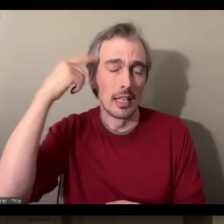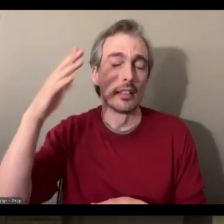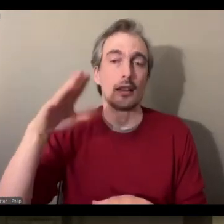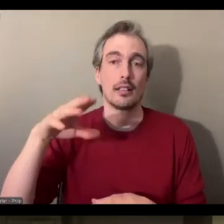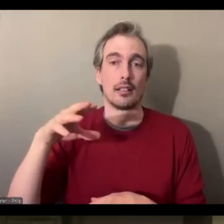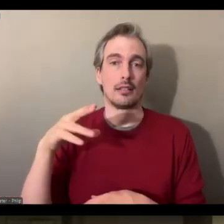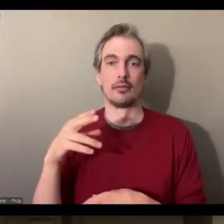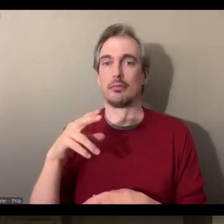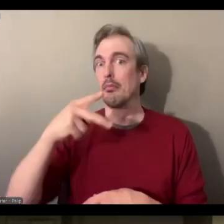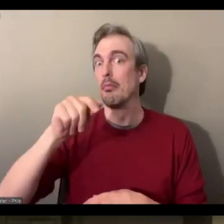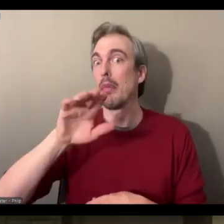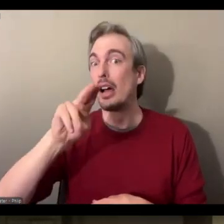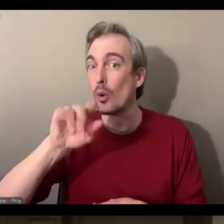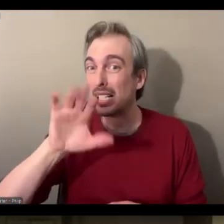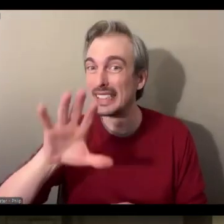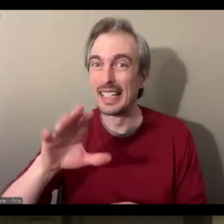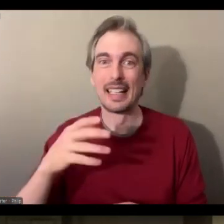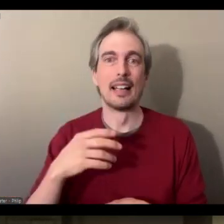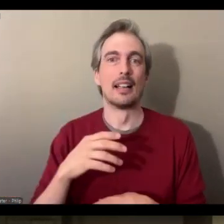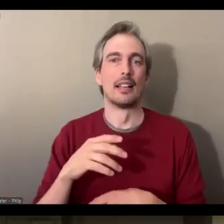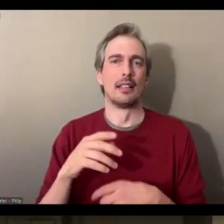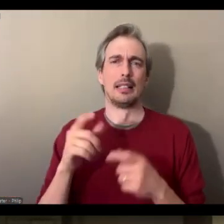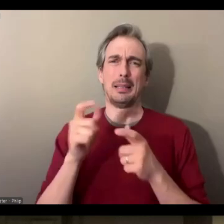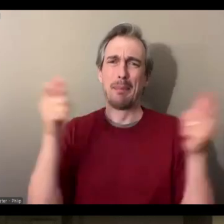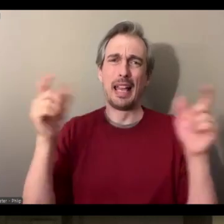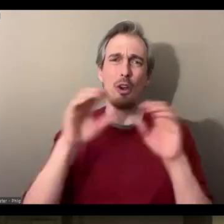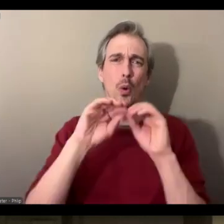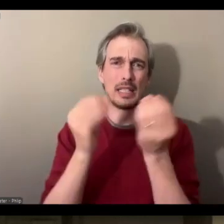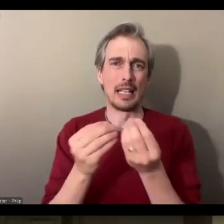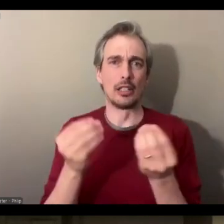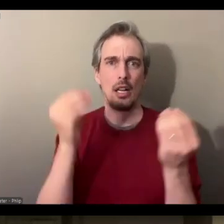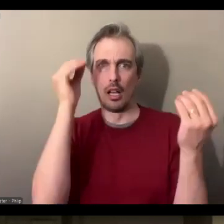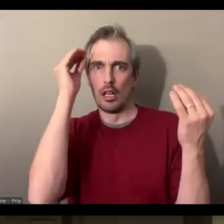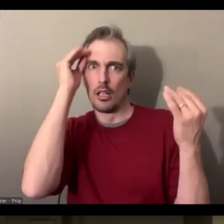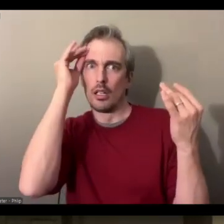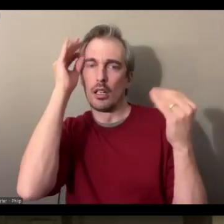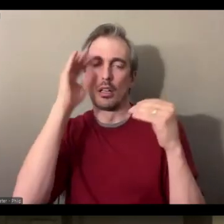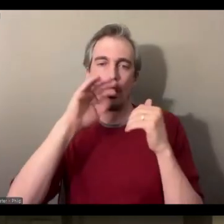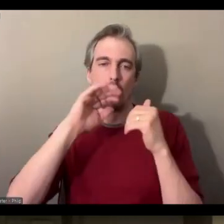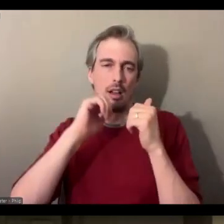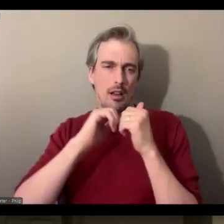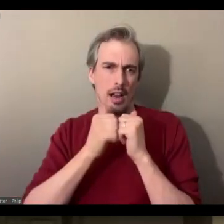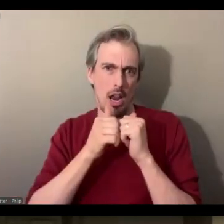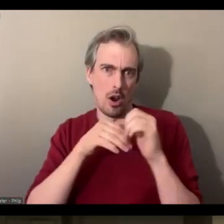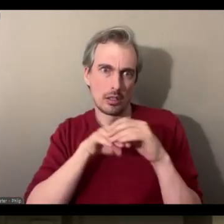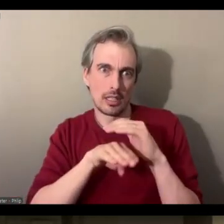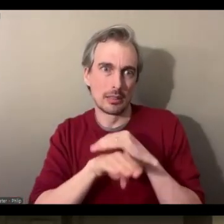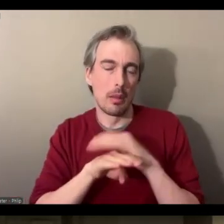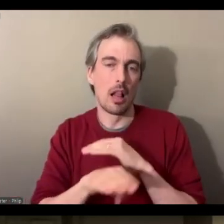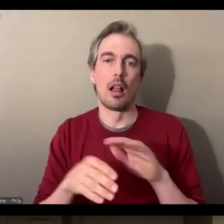before they come to us. Because of the scale that they think about accessibility, and because we